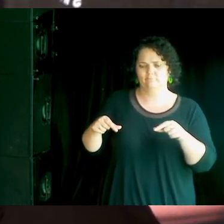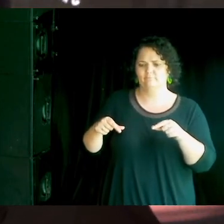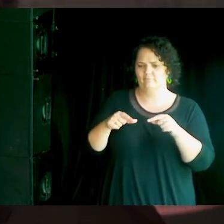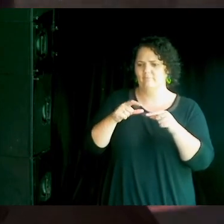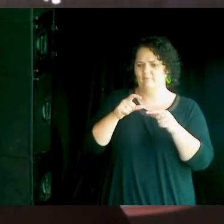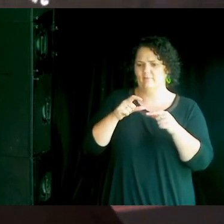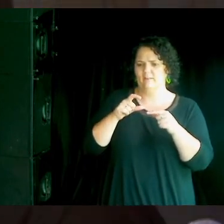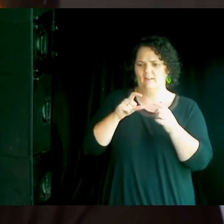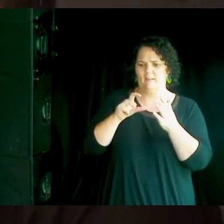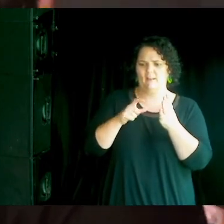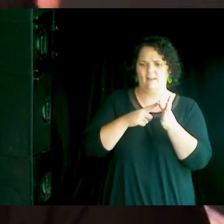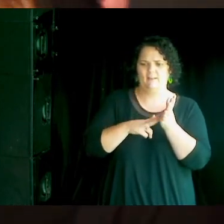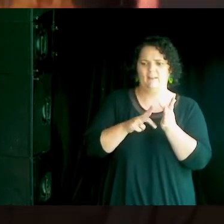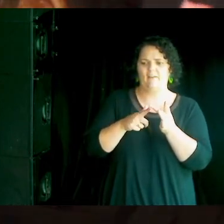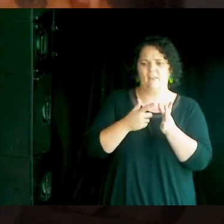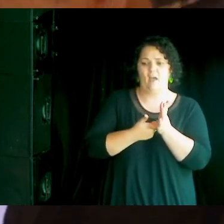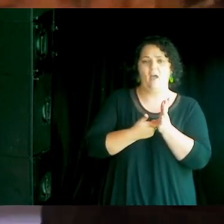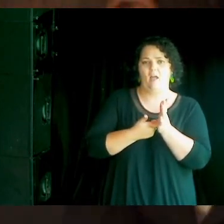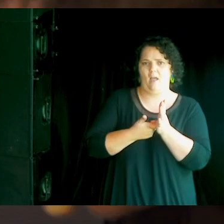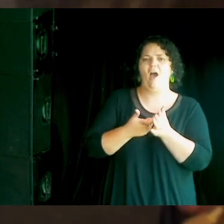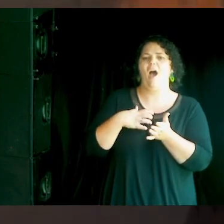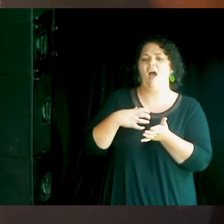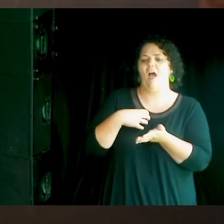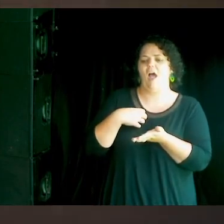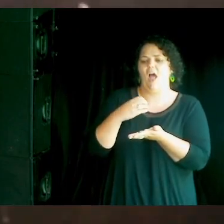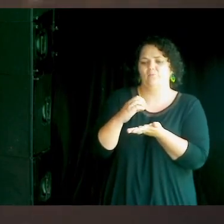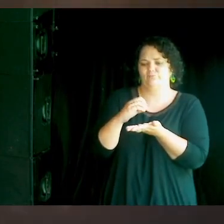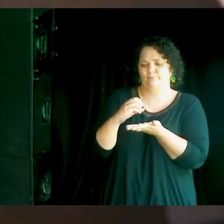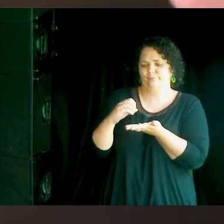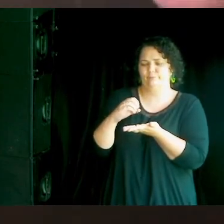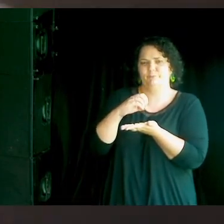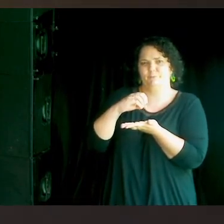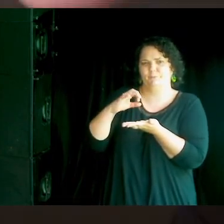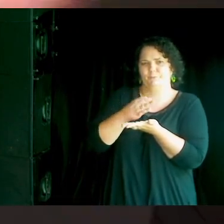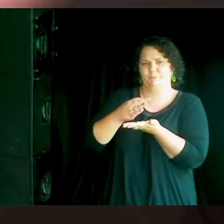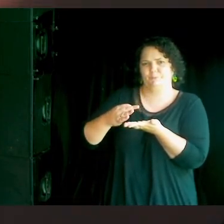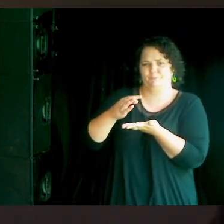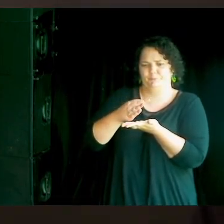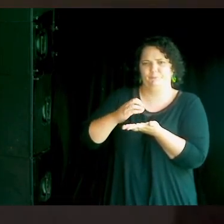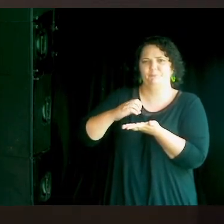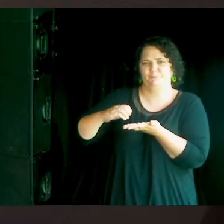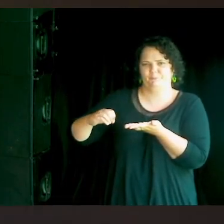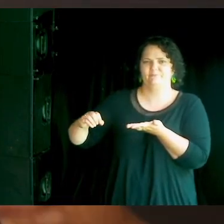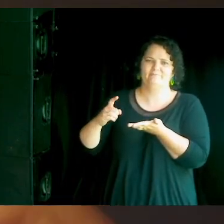so look at that that's popping up wow like a caviar so this is a vegan caviar can I taste